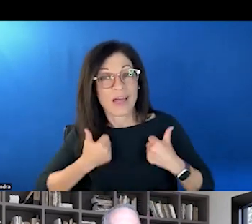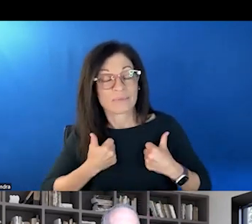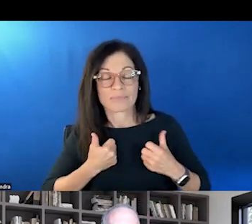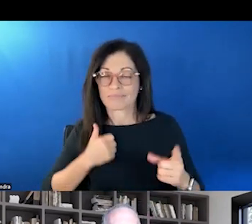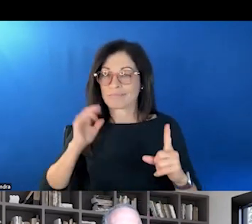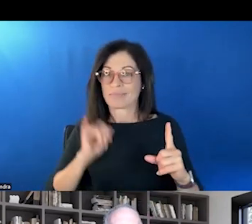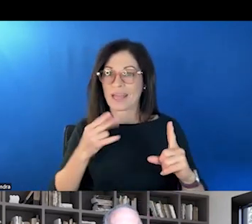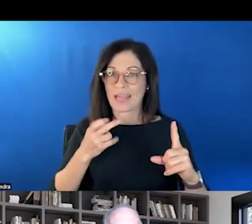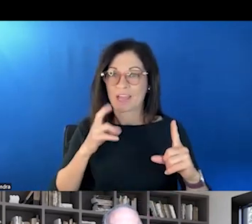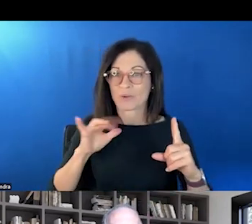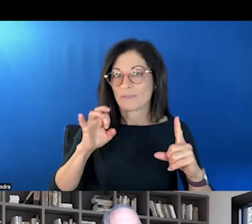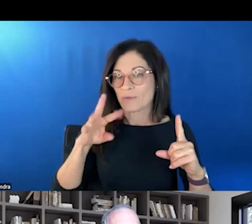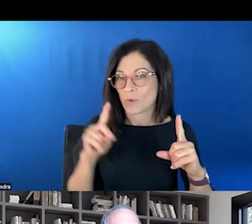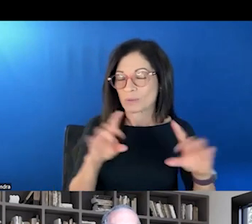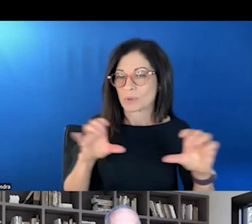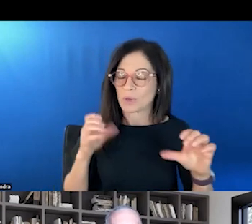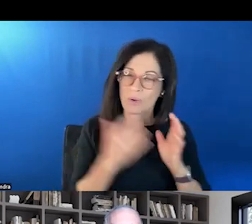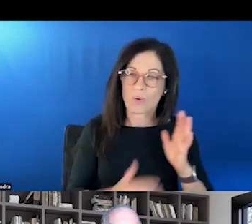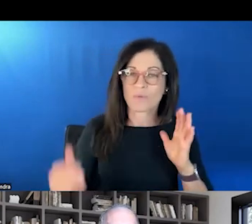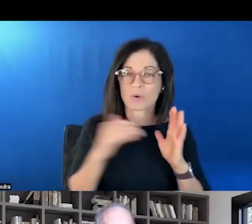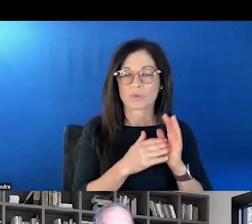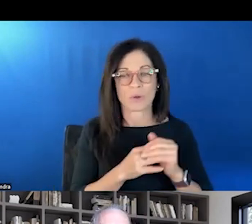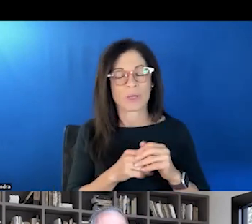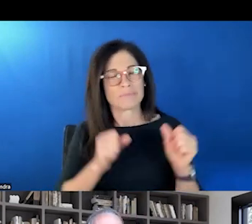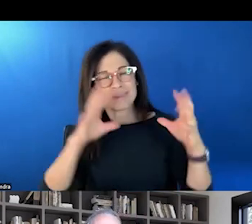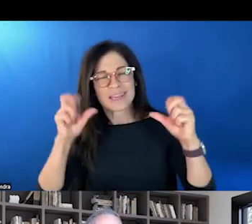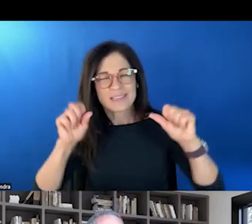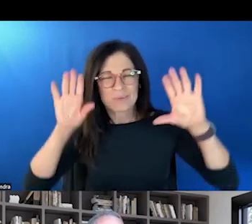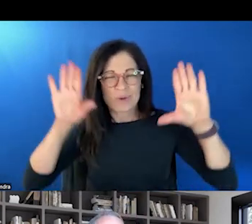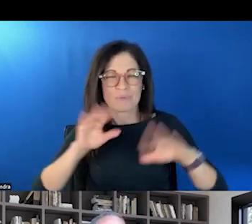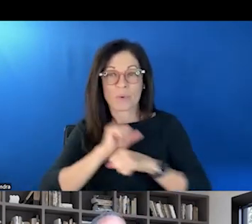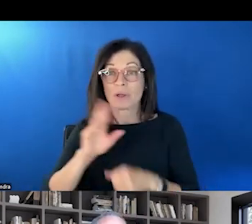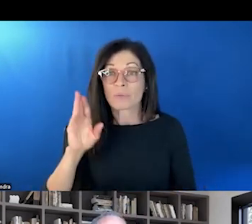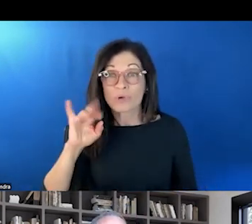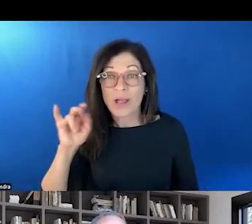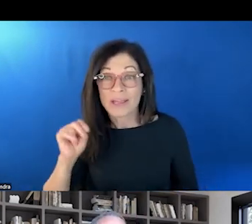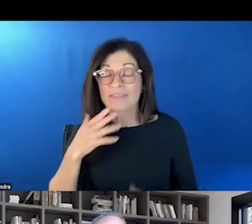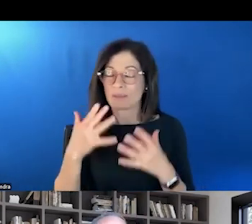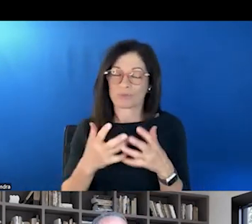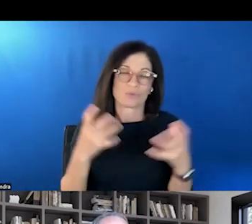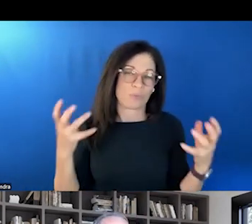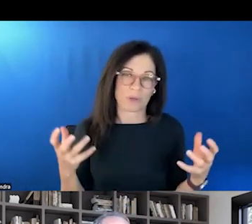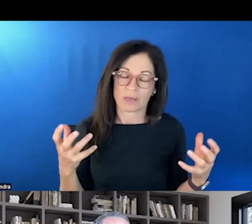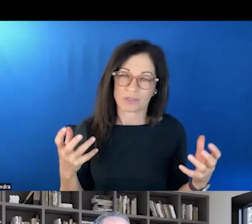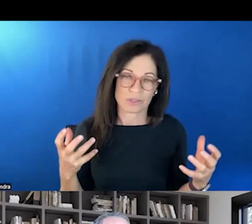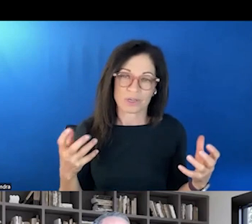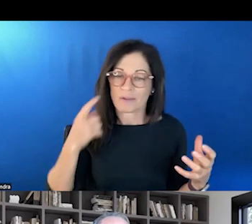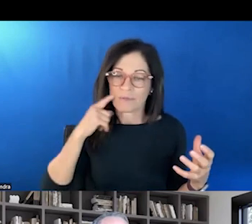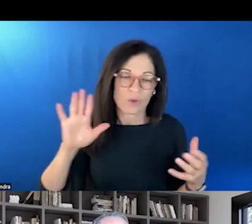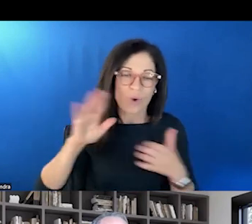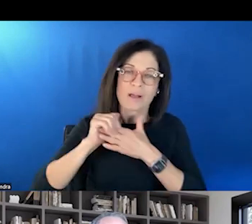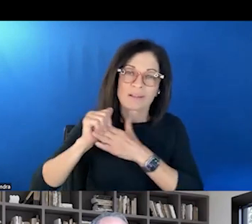SO, TREMENDOUS WORK, BRIAN.